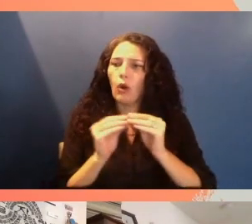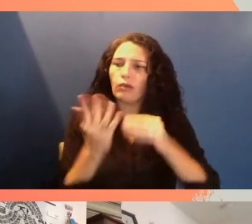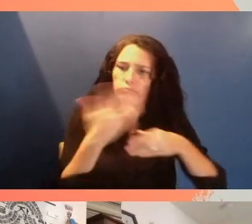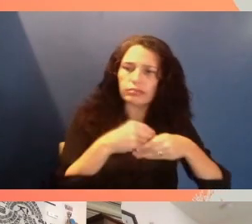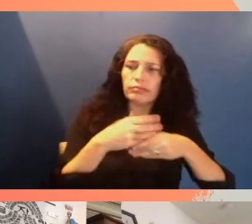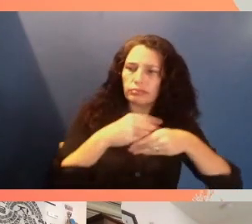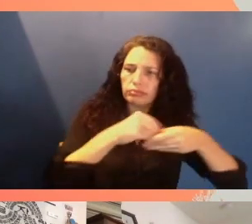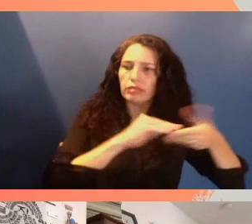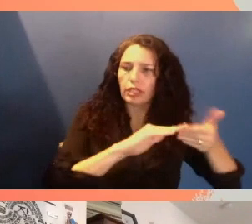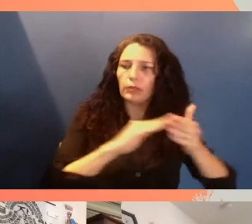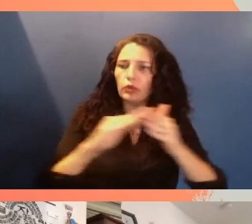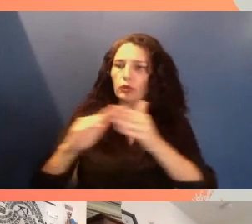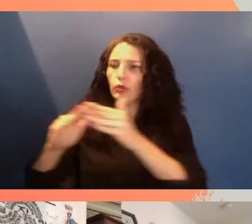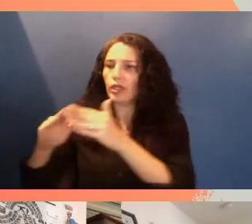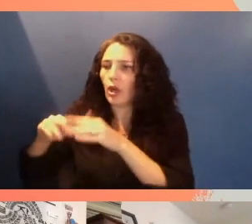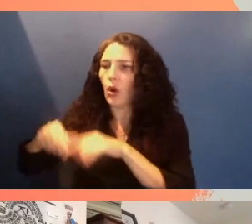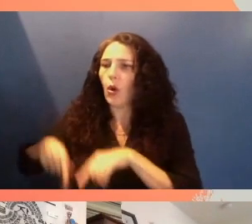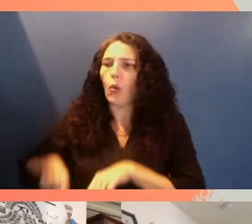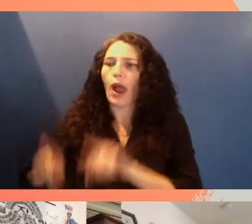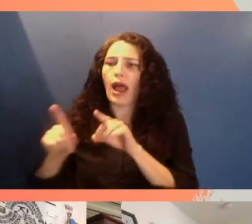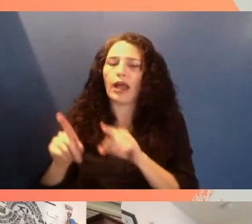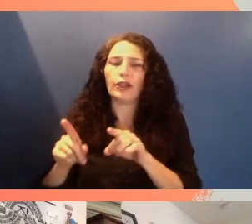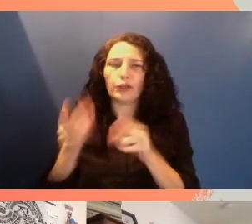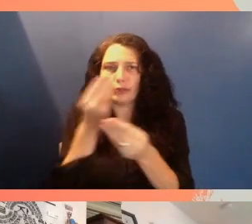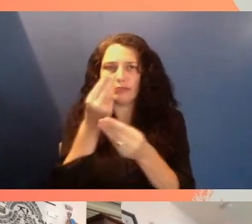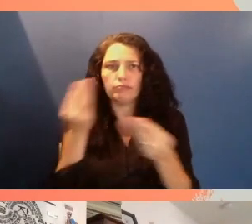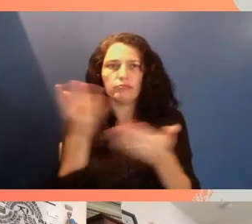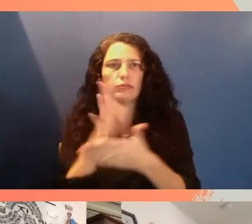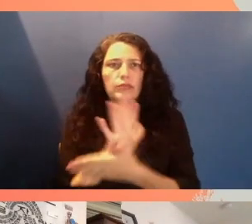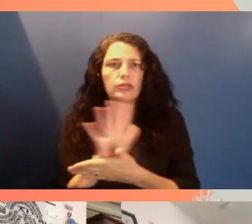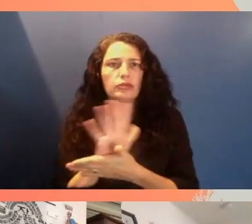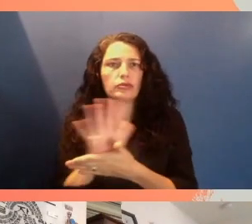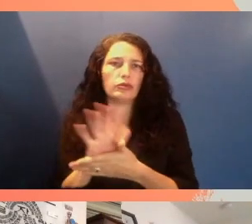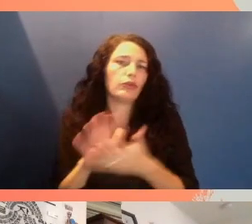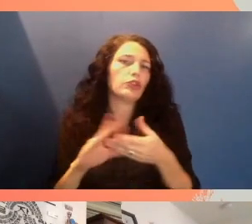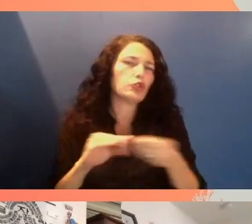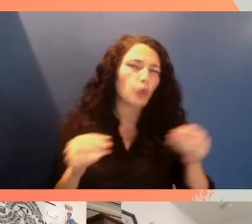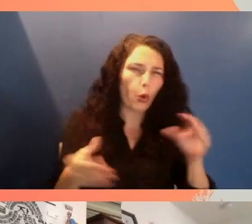And if there was something that you thought about and reflected on as you were making this work.